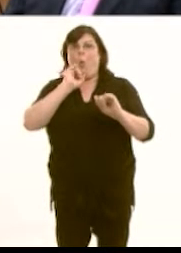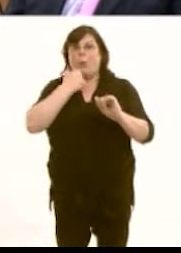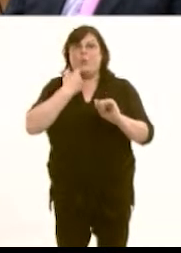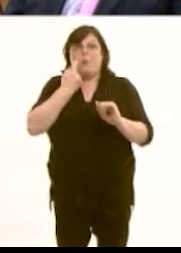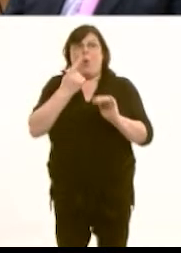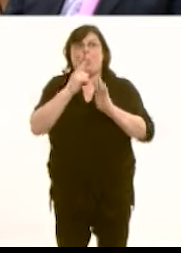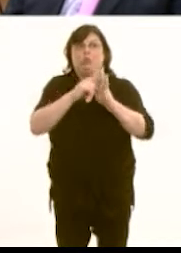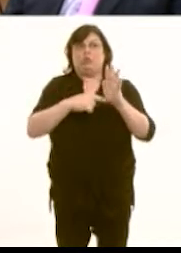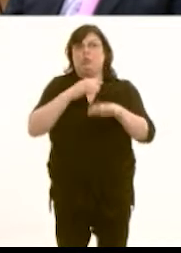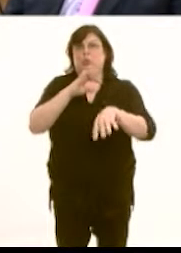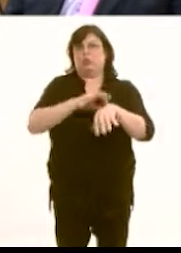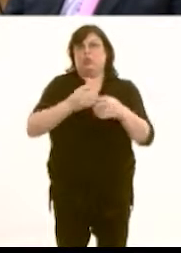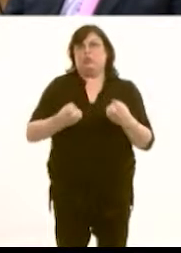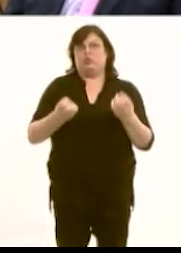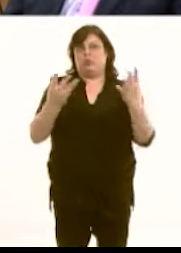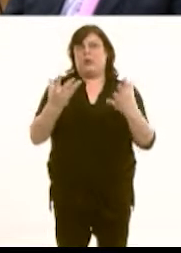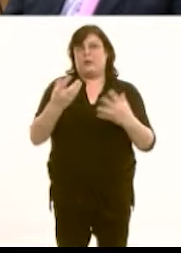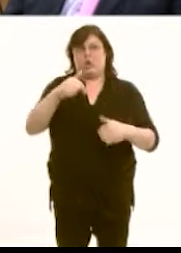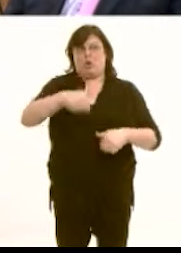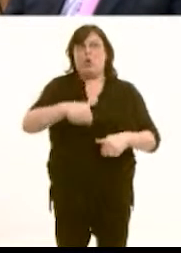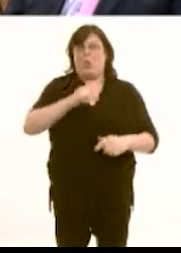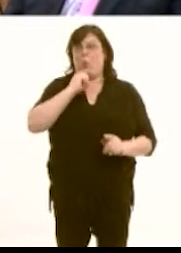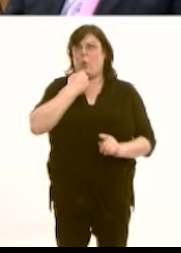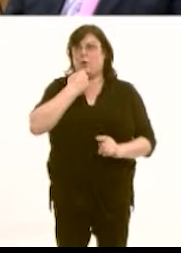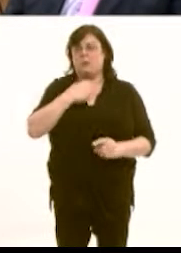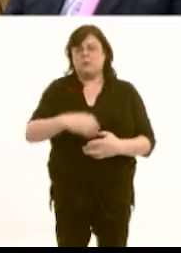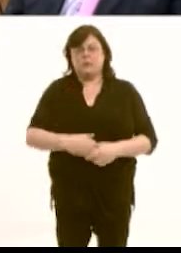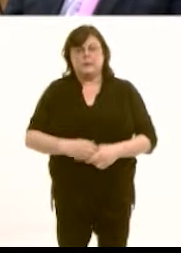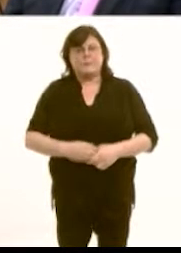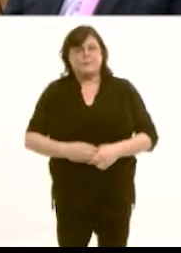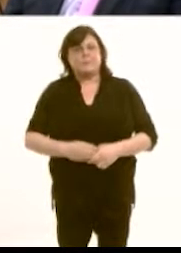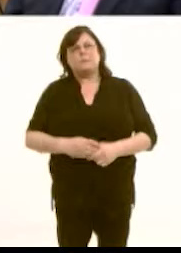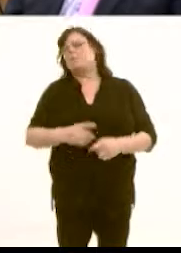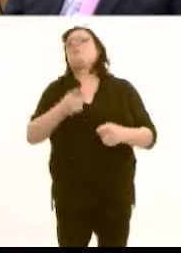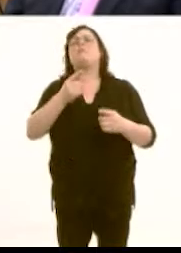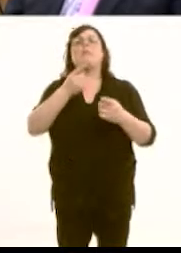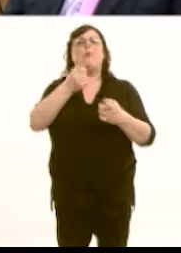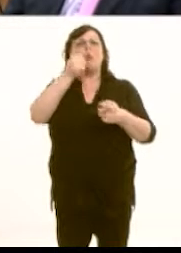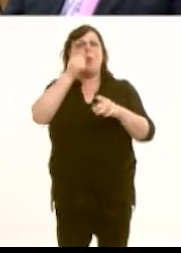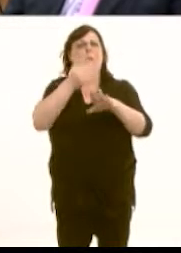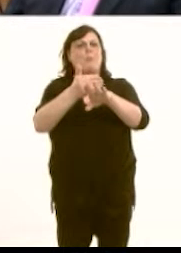There is nothing worse in terms of care, in terms of premature deaths, than having a situation